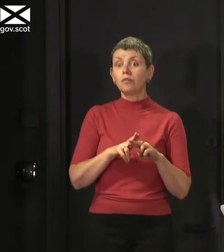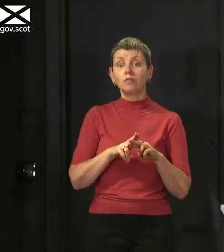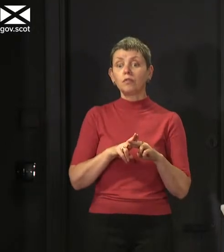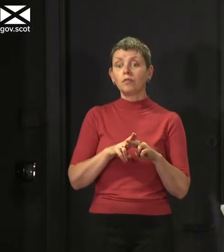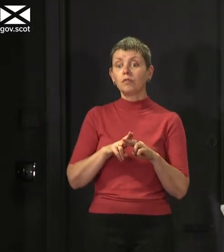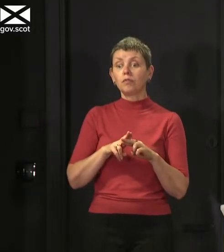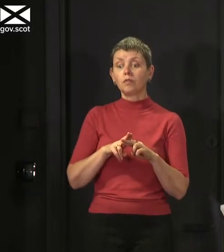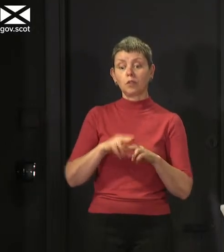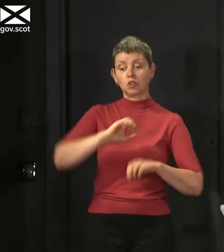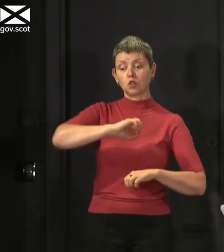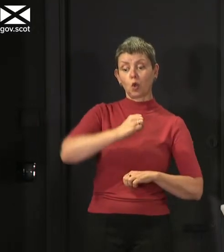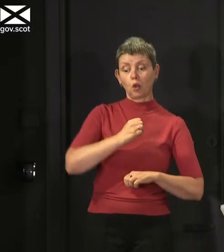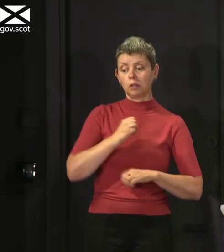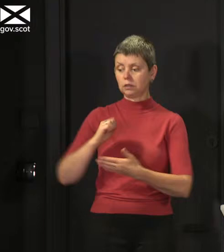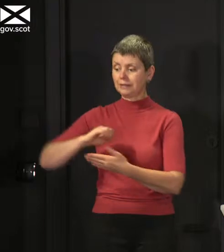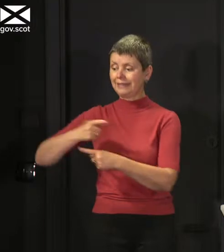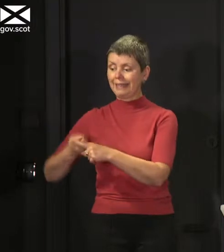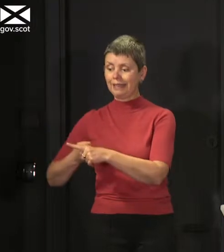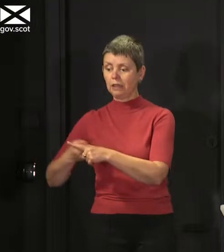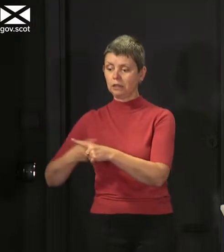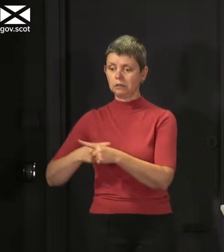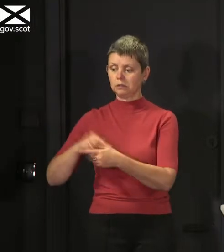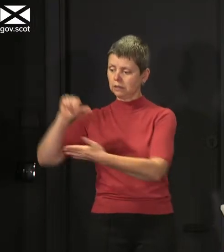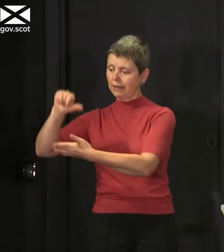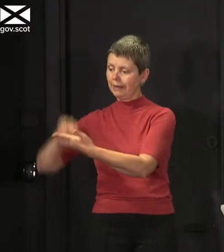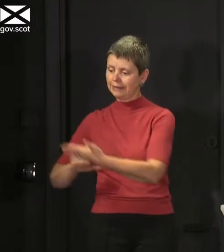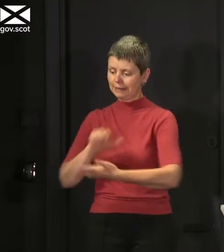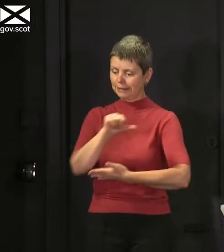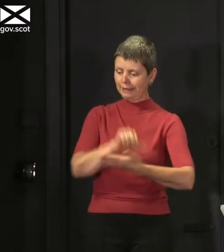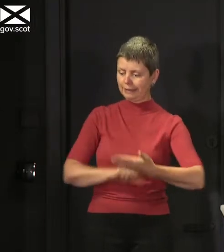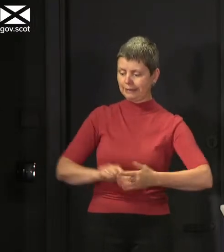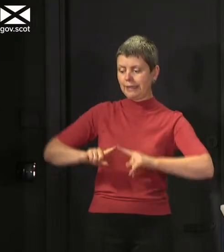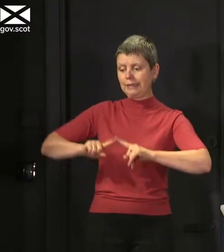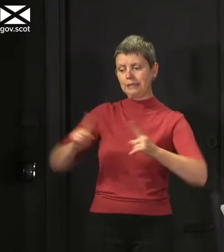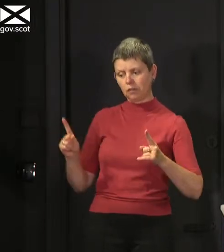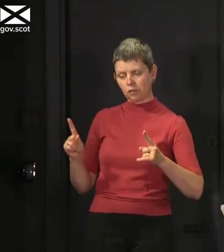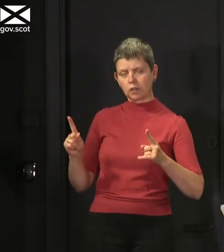in Scotland to England. I hope we can avoid that but, in order for me to know whether